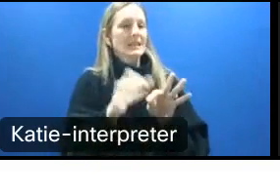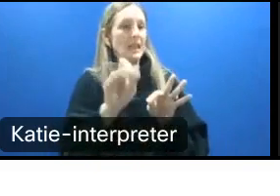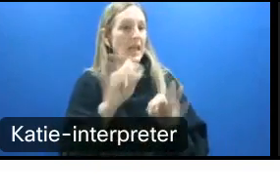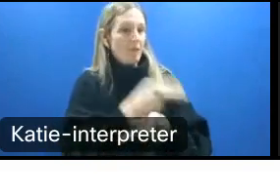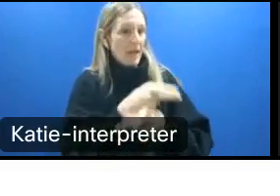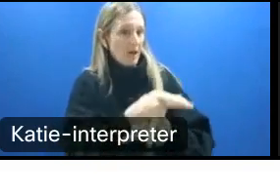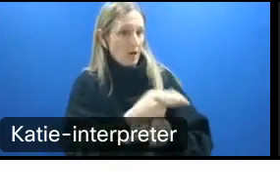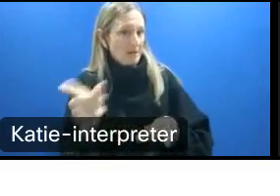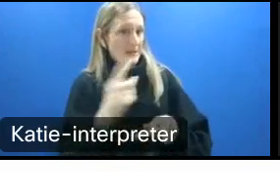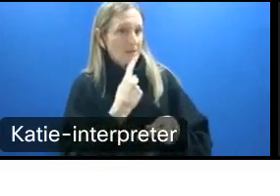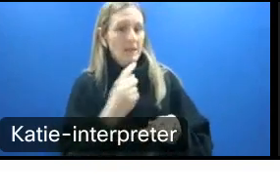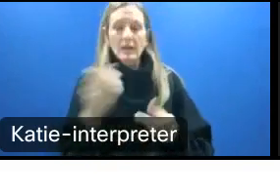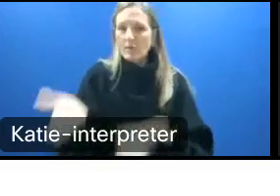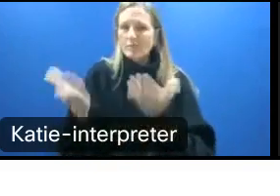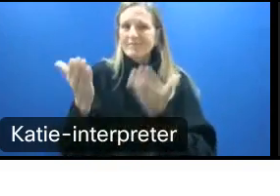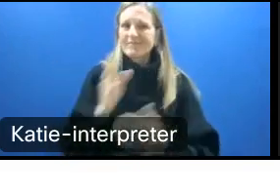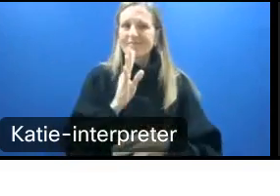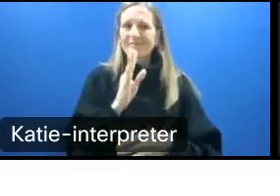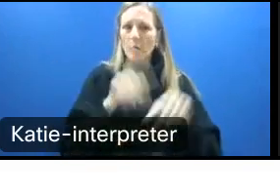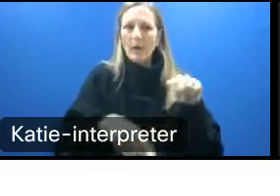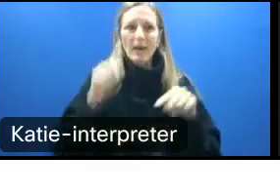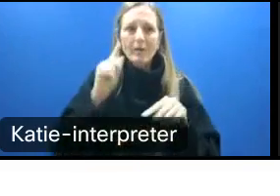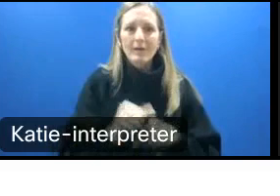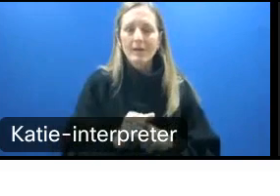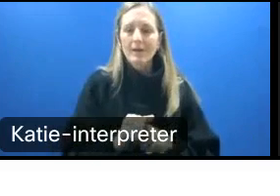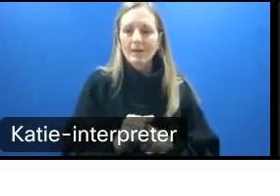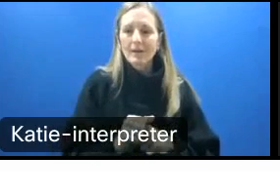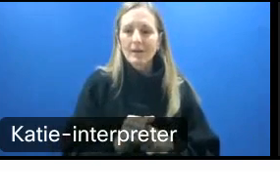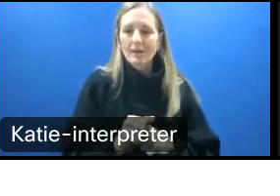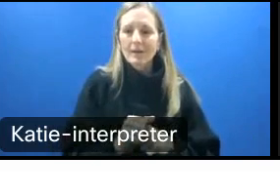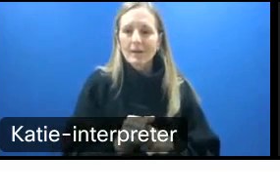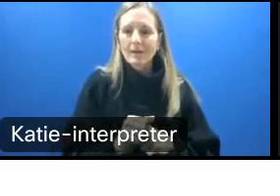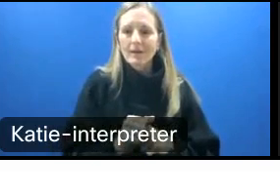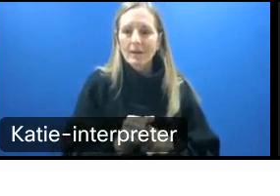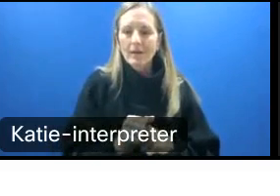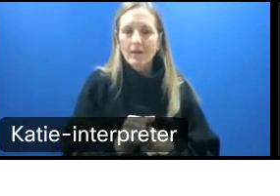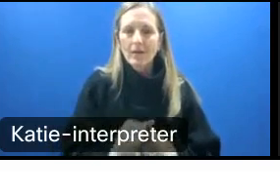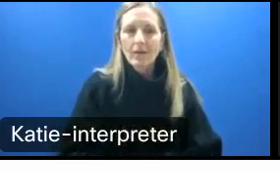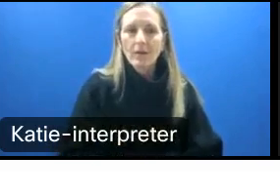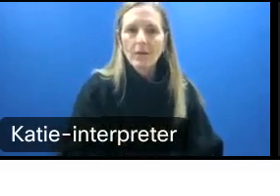And I apologize. No problem. We kind of brief. Yes. Yes.